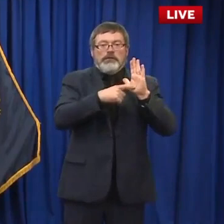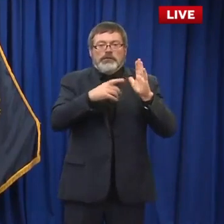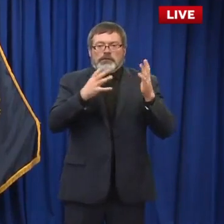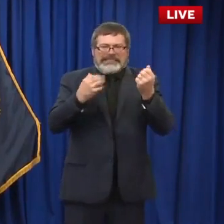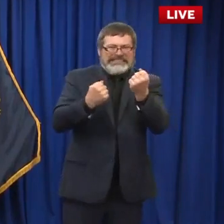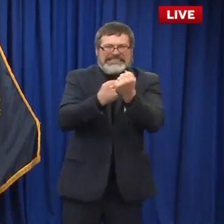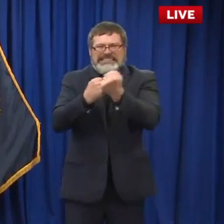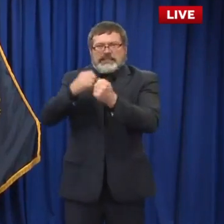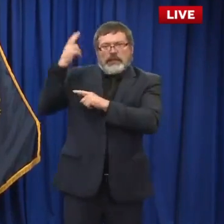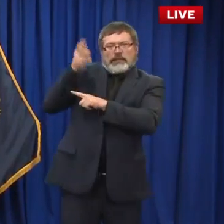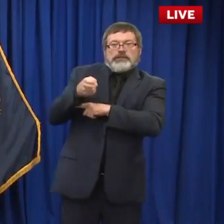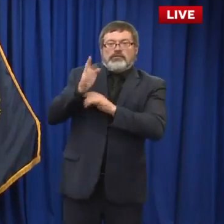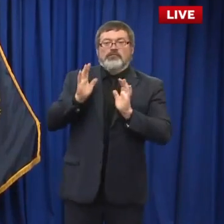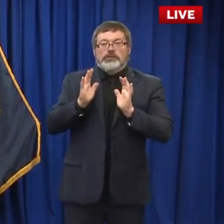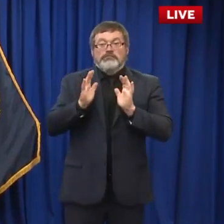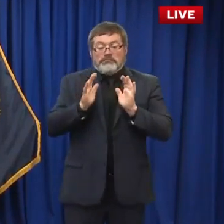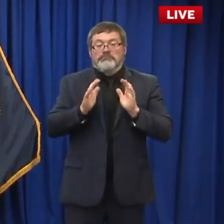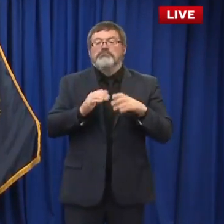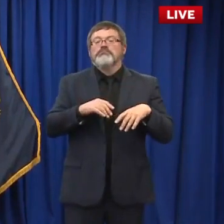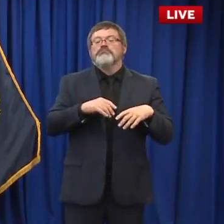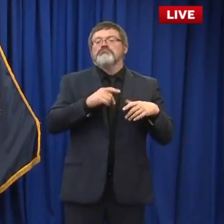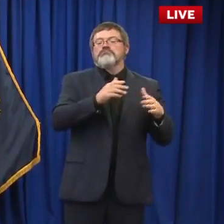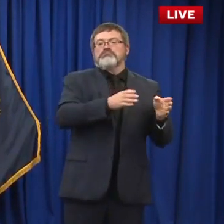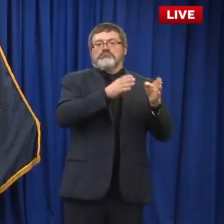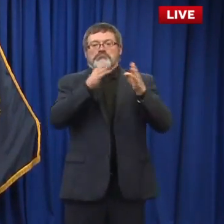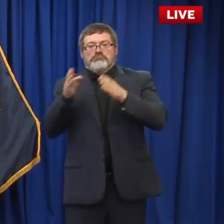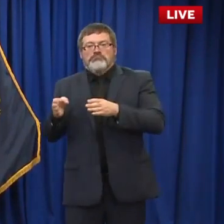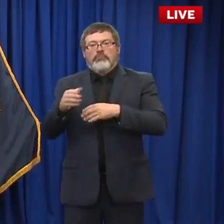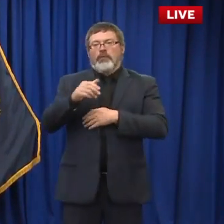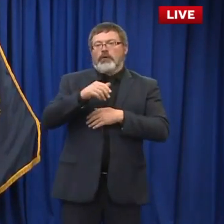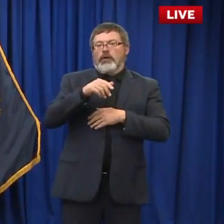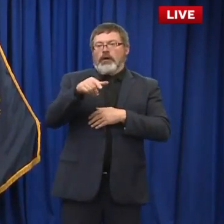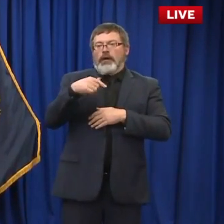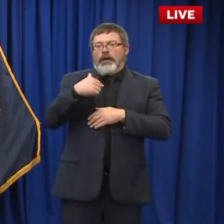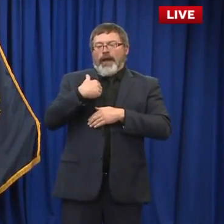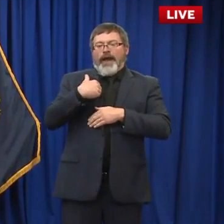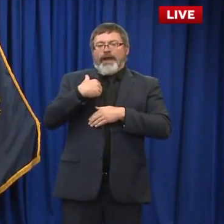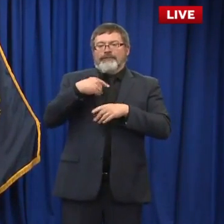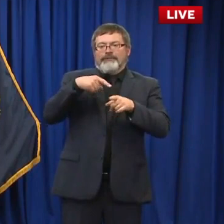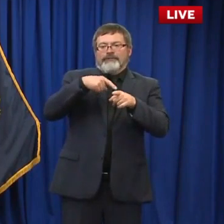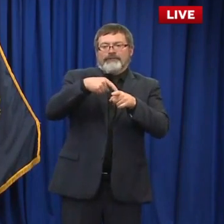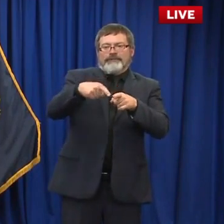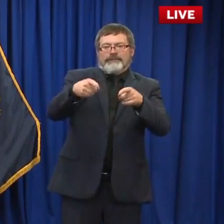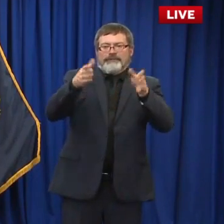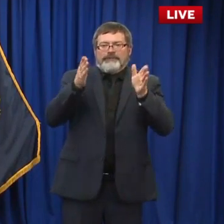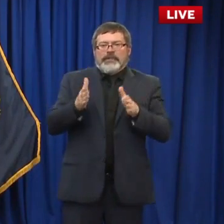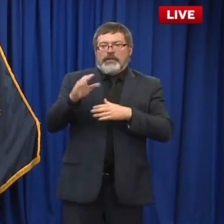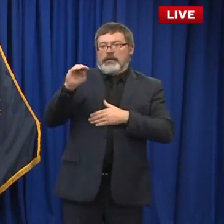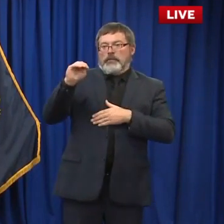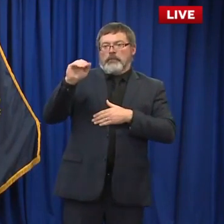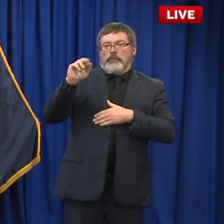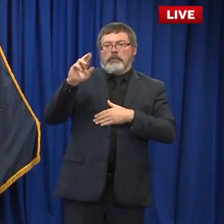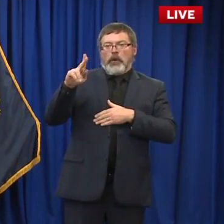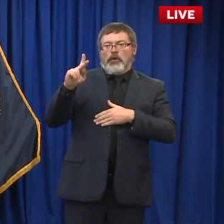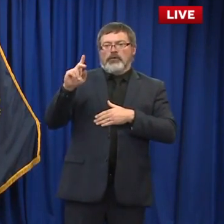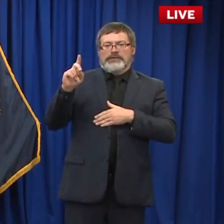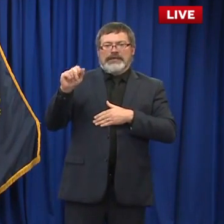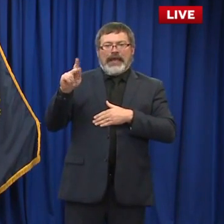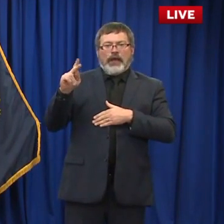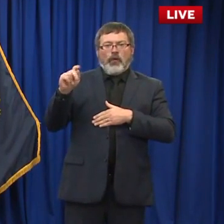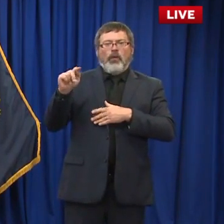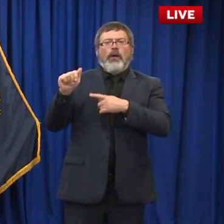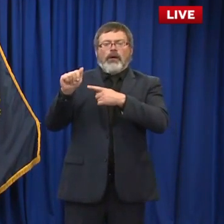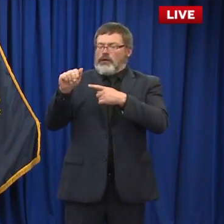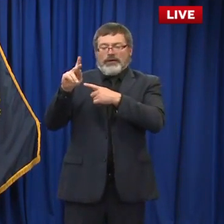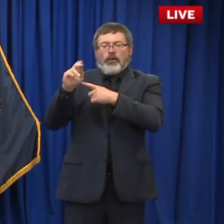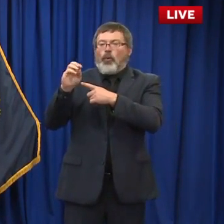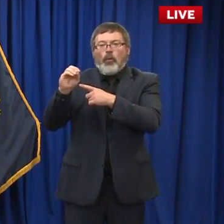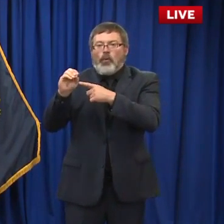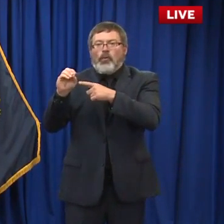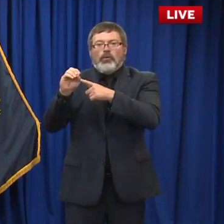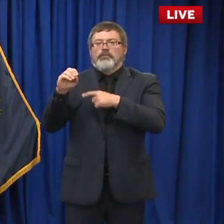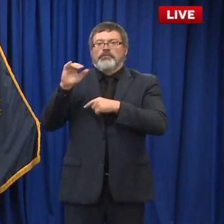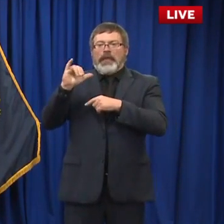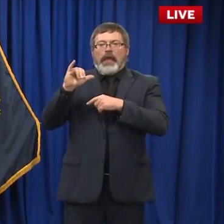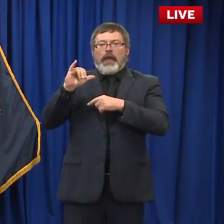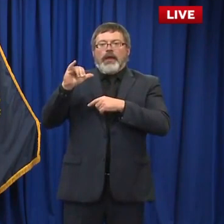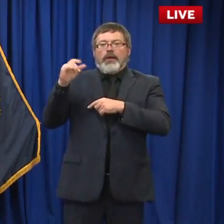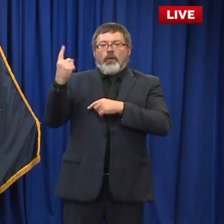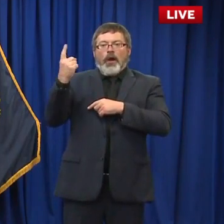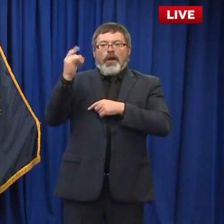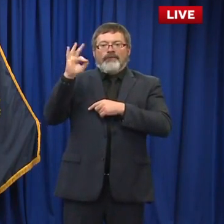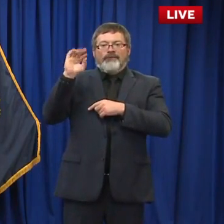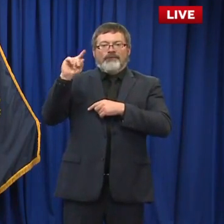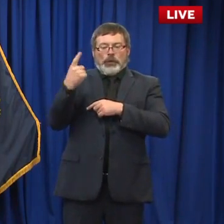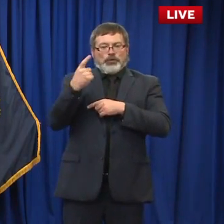THIS BILL ALSO DOES A FEW OTHER THINGS, BUT TWO OTHERS THAT I WANT TO MENTION ARE SPECIALIST MARK DAKOTO FROM WATERVILLE VALLEY WAS ONE OF THE FIRST EVER FIRST INDIVIDUALS WE LOST EARLY